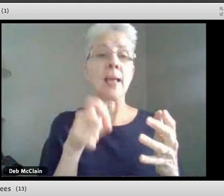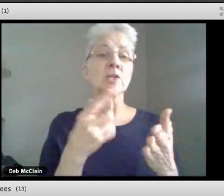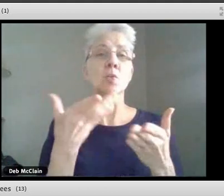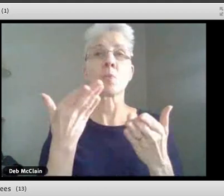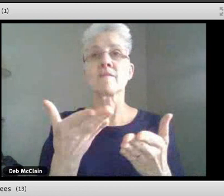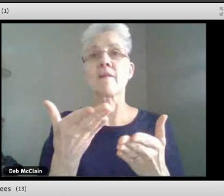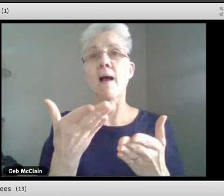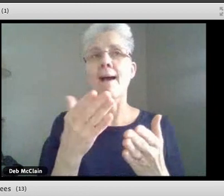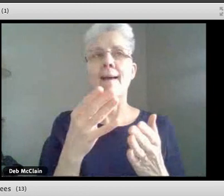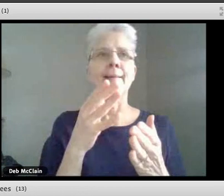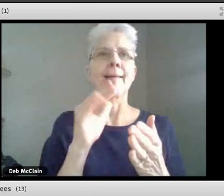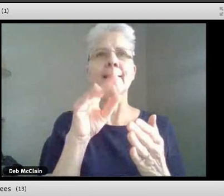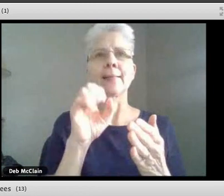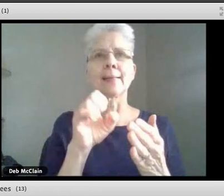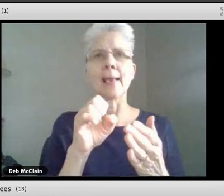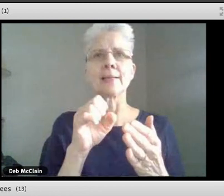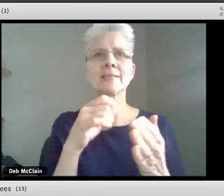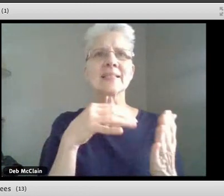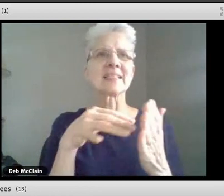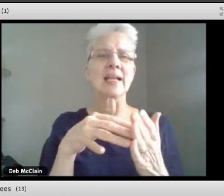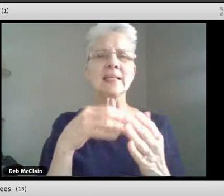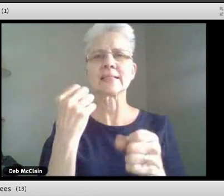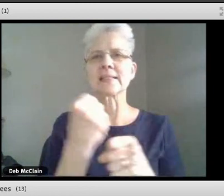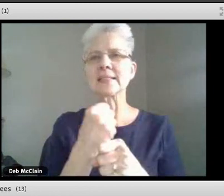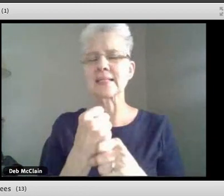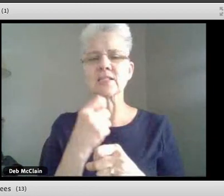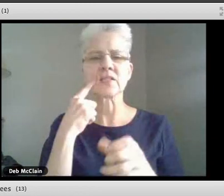For instance, CNET redid their site,